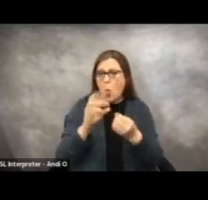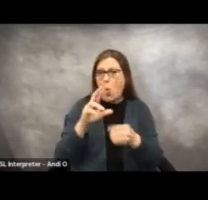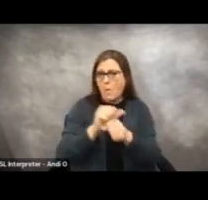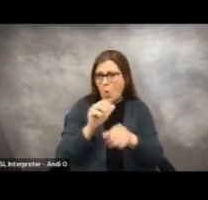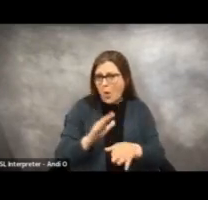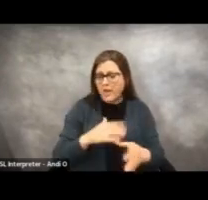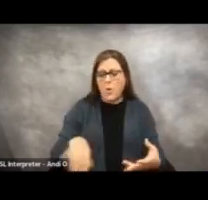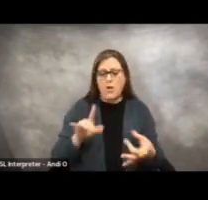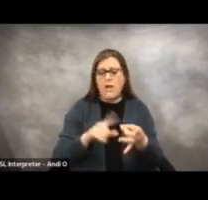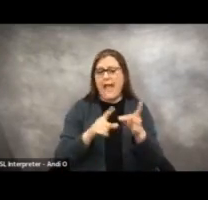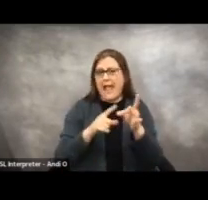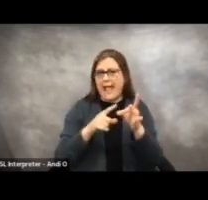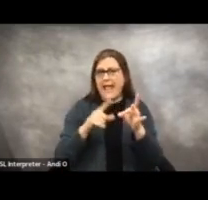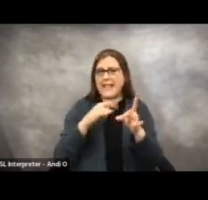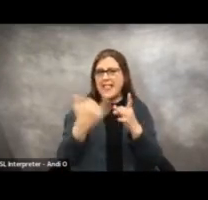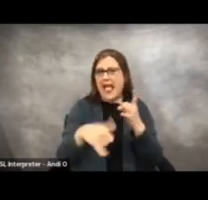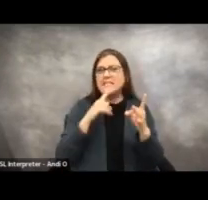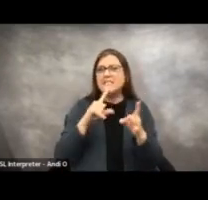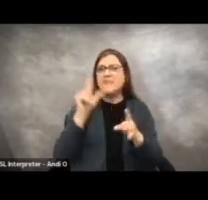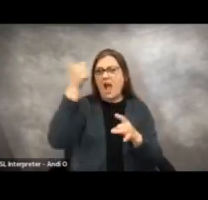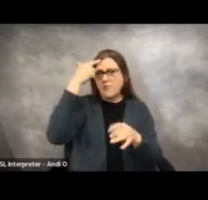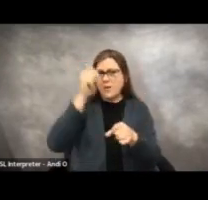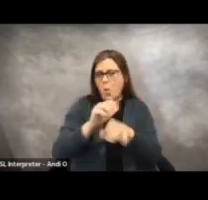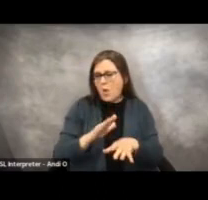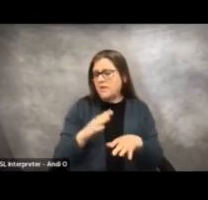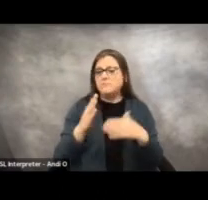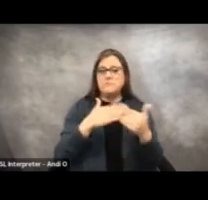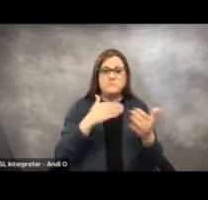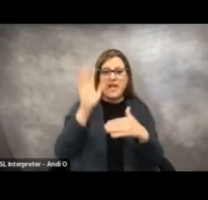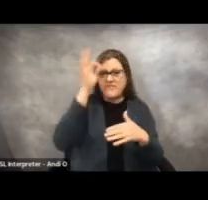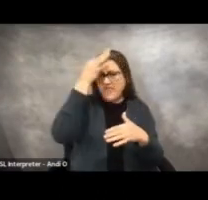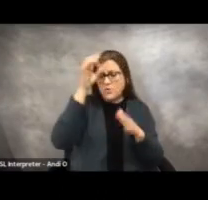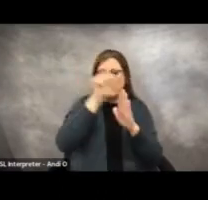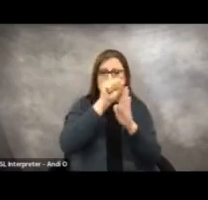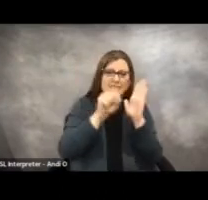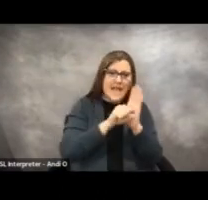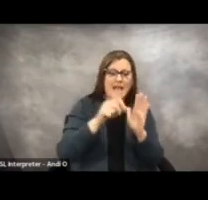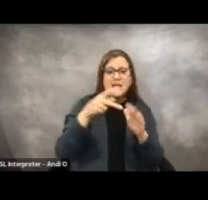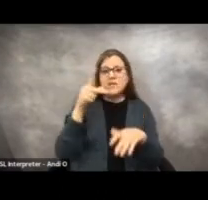a government employee, whether at the federal, state, tribal, or municipal level, we will wait